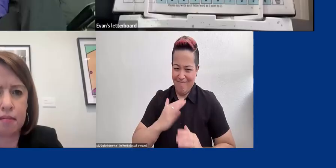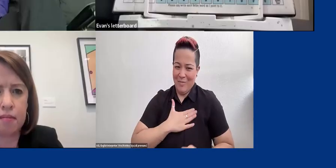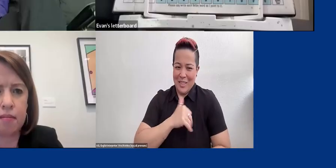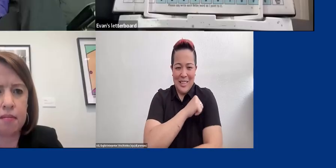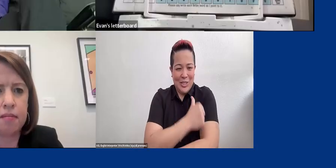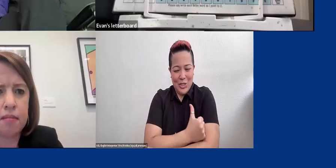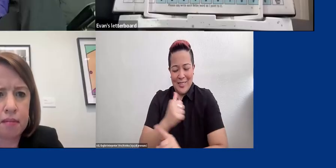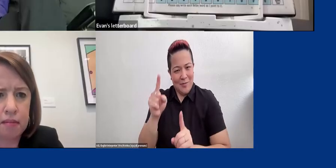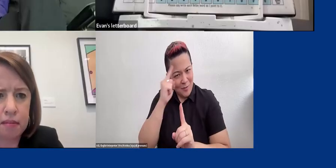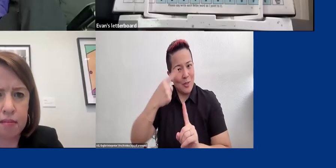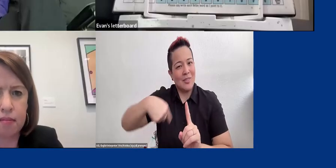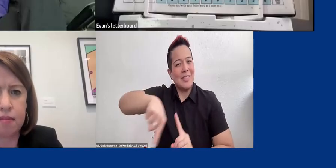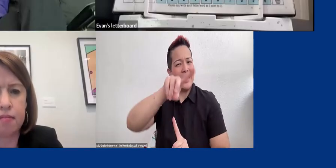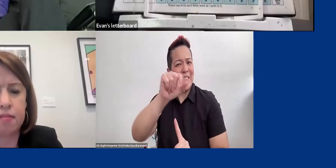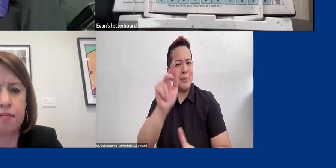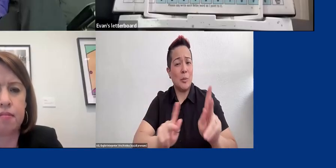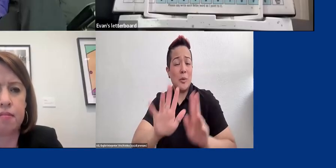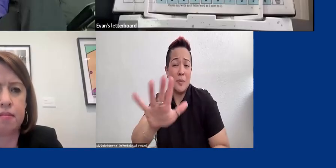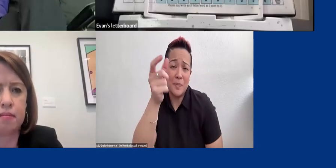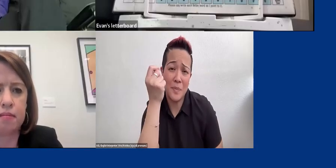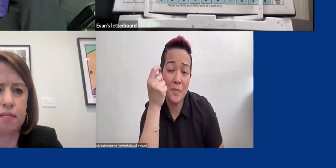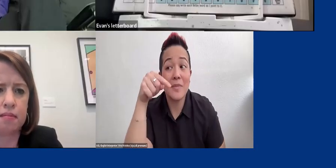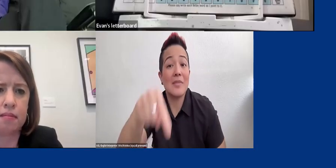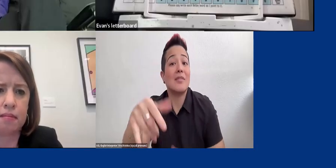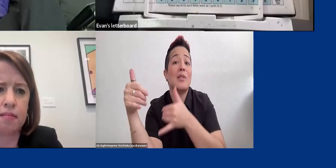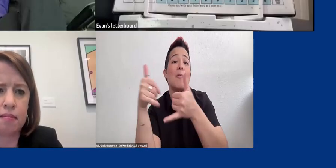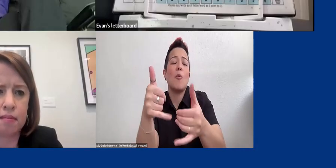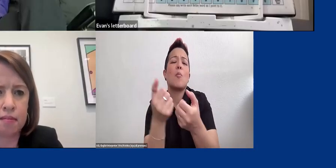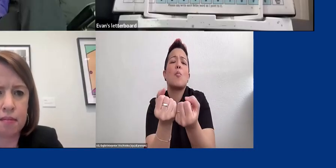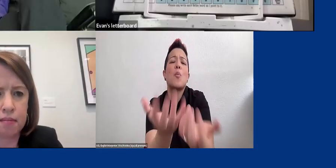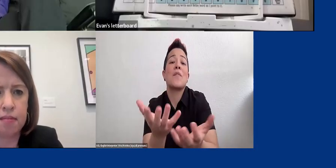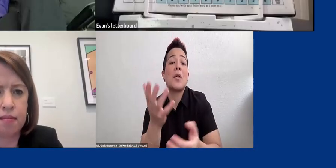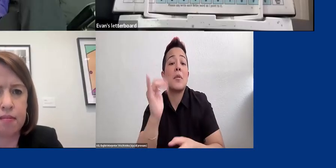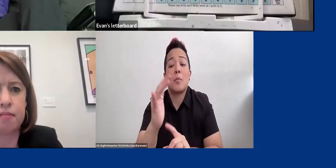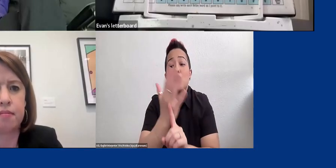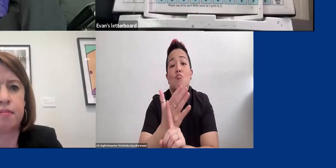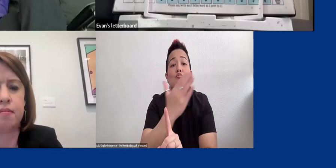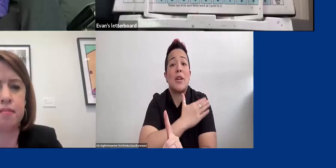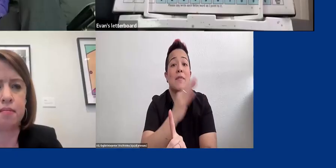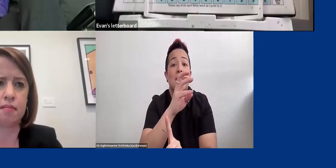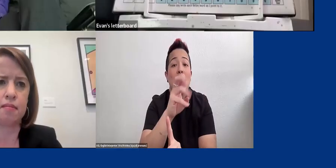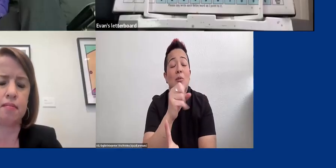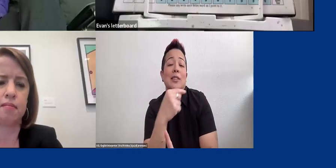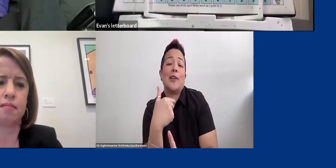However, However, this award provides the previous fellows and me a vital platform to